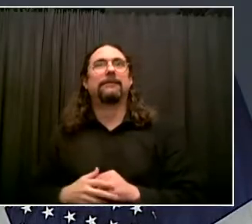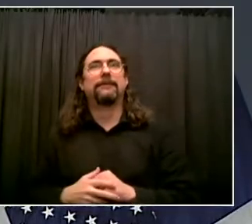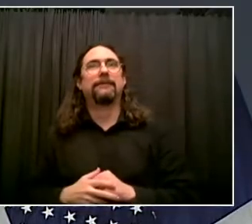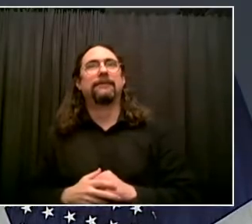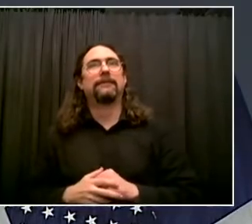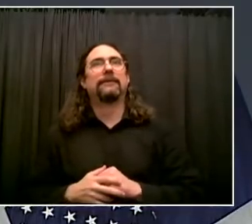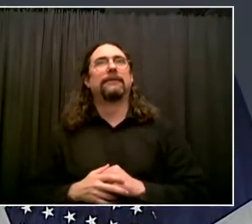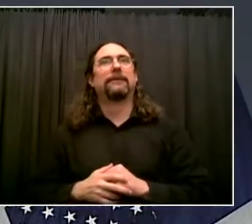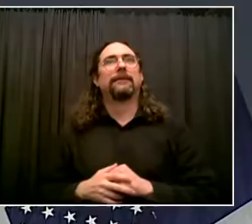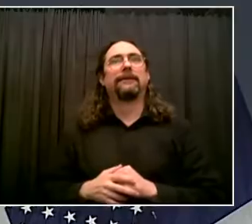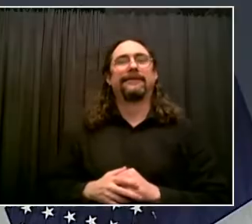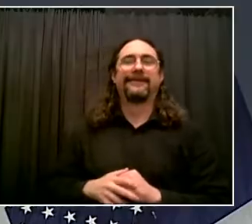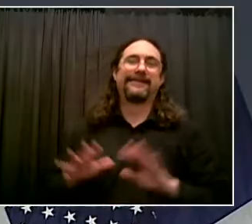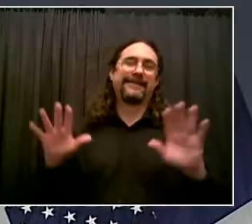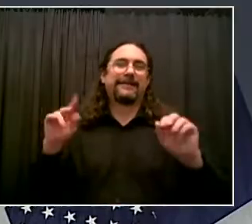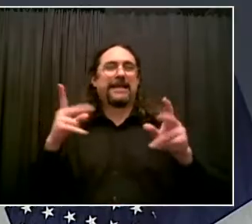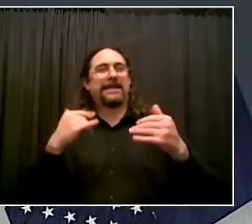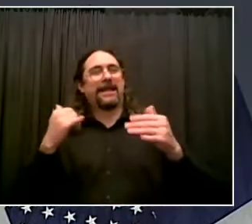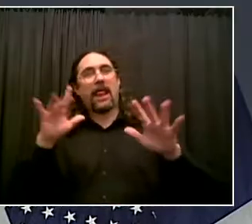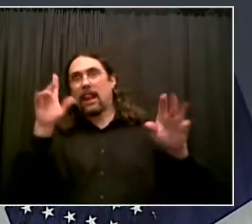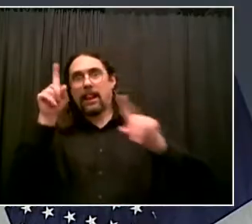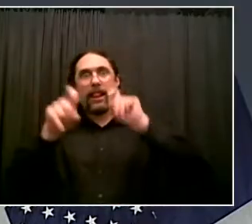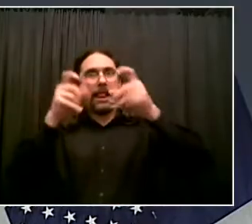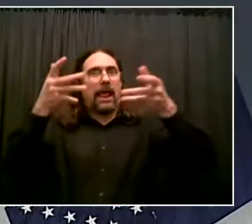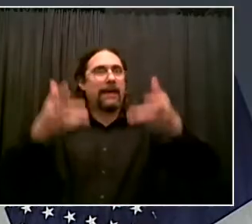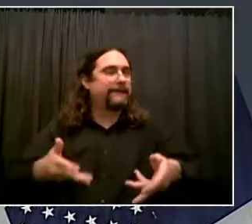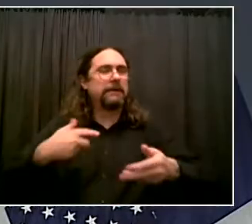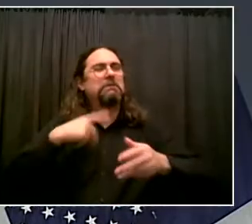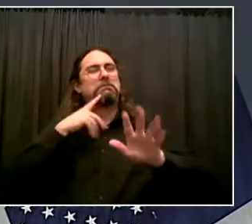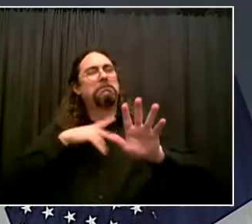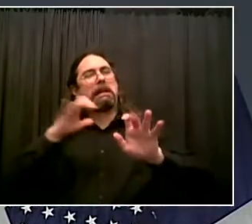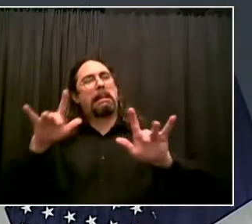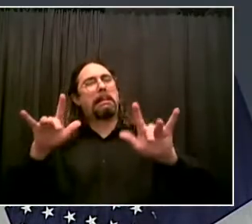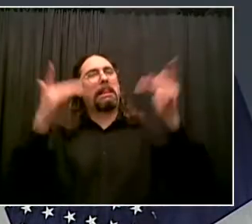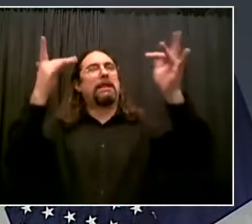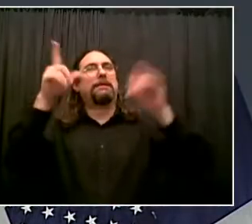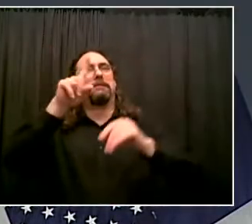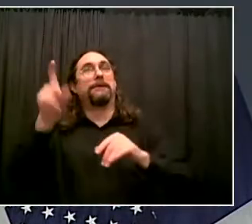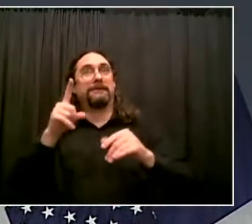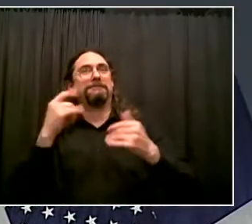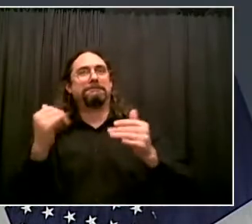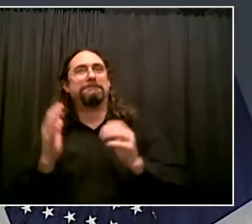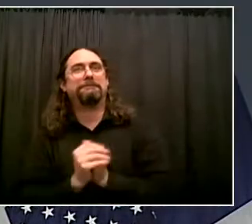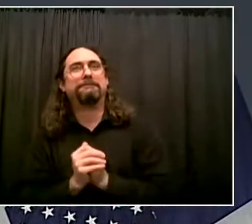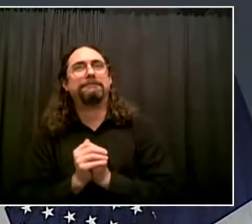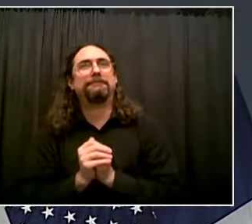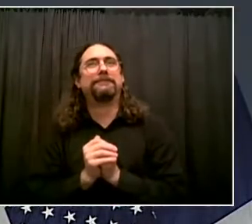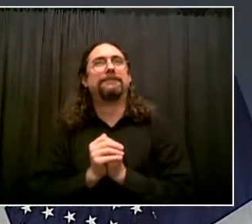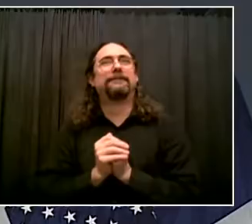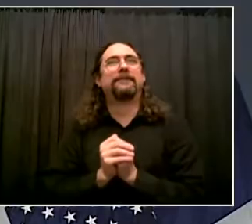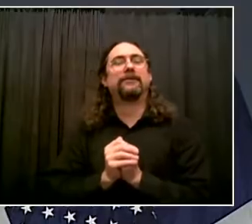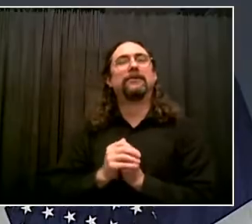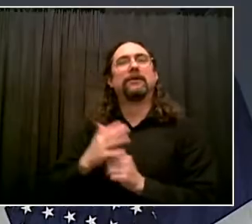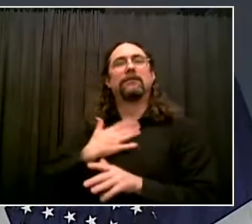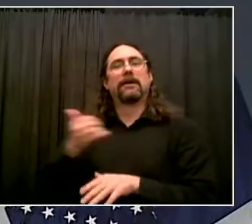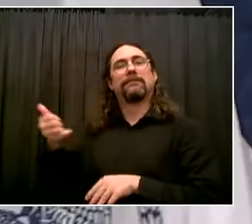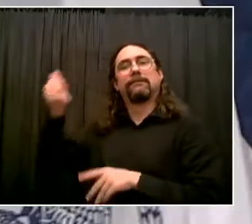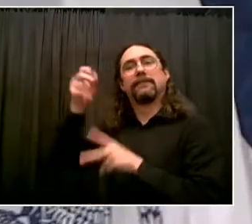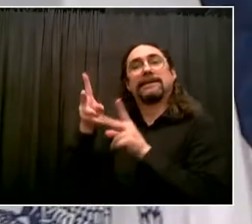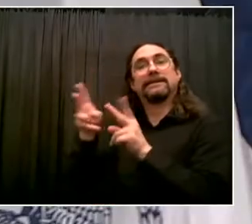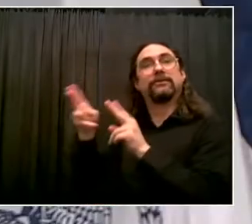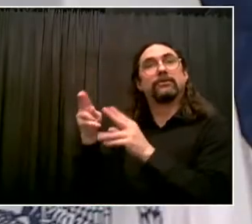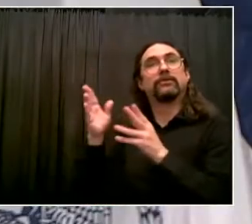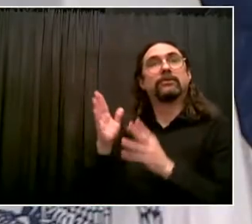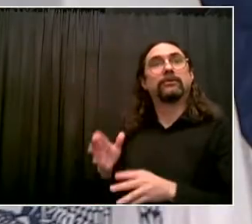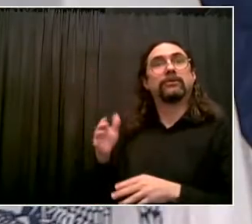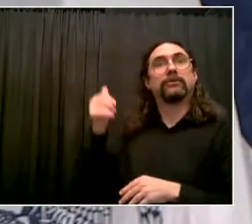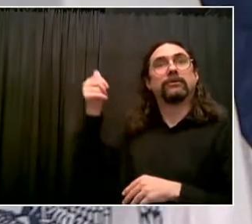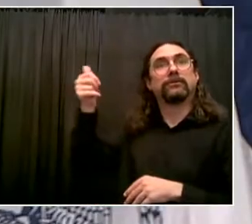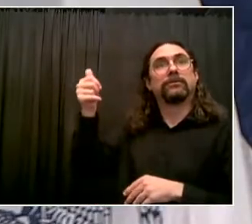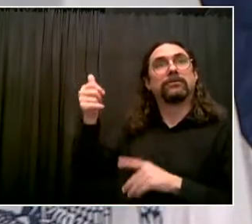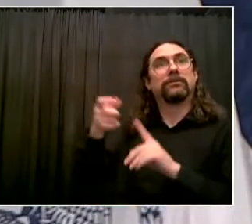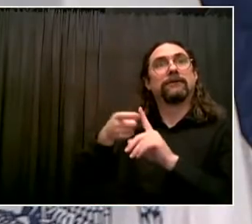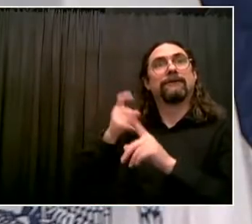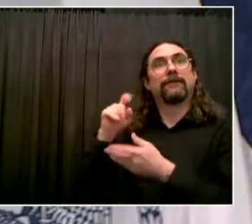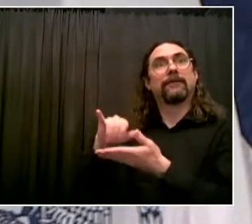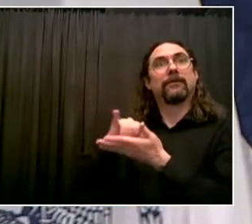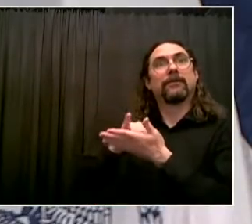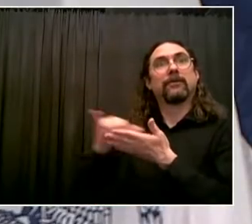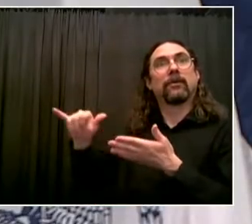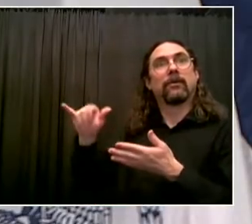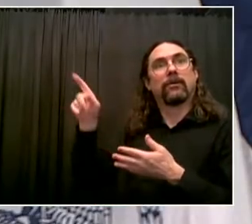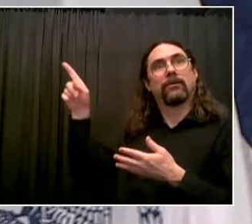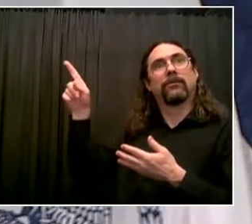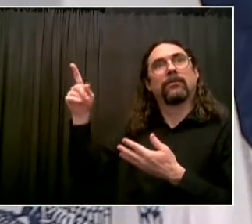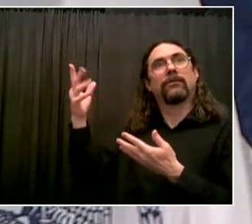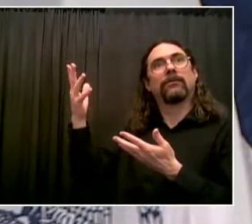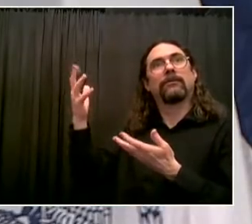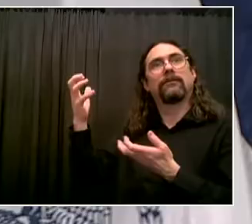Reporter: